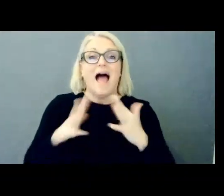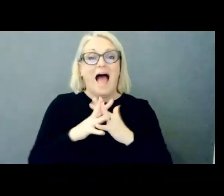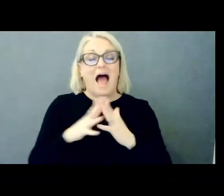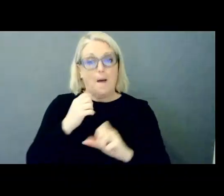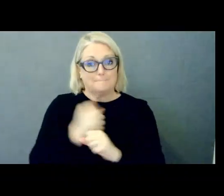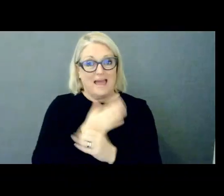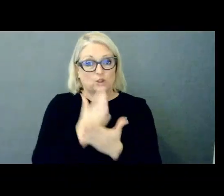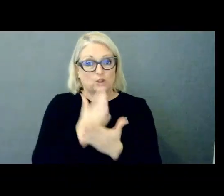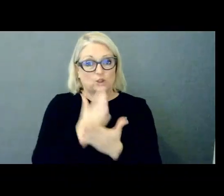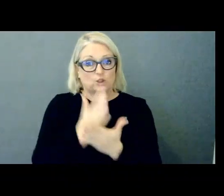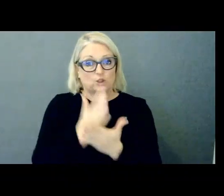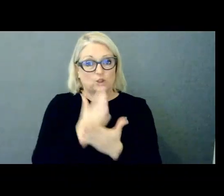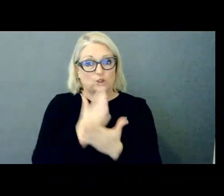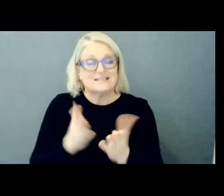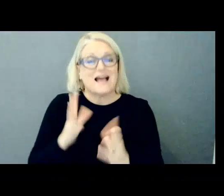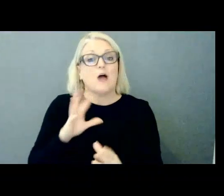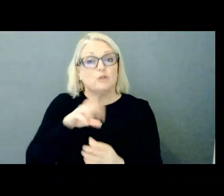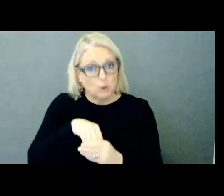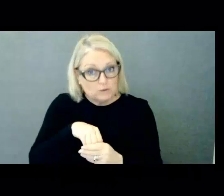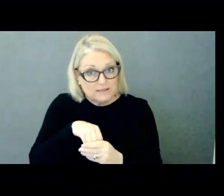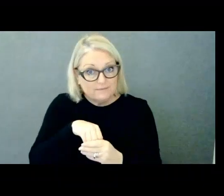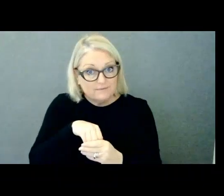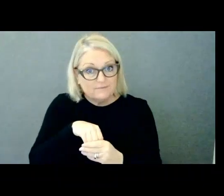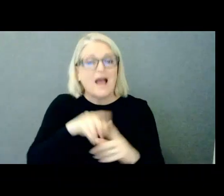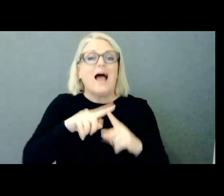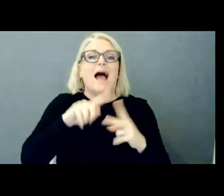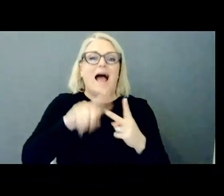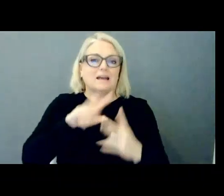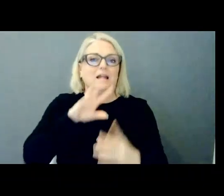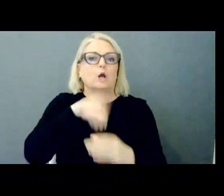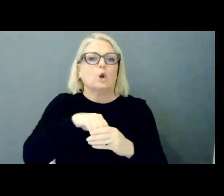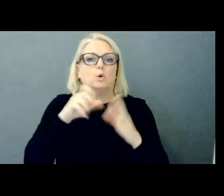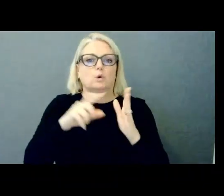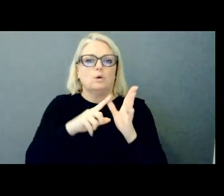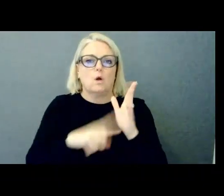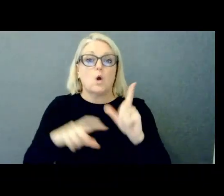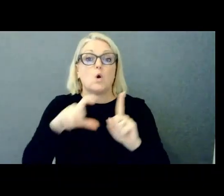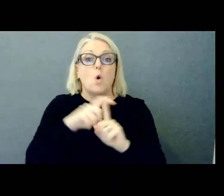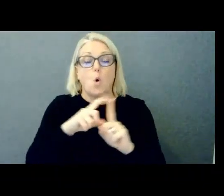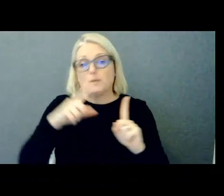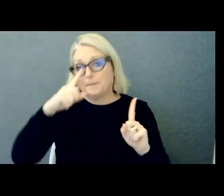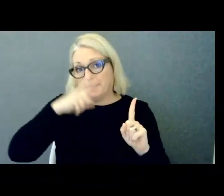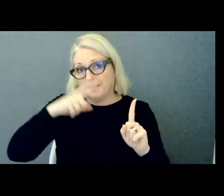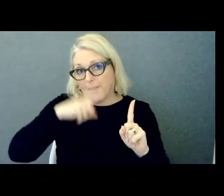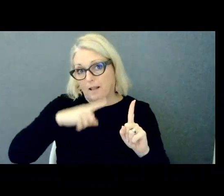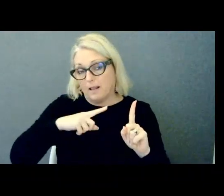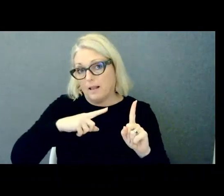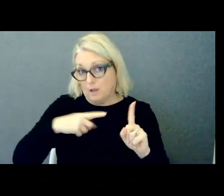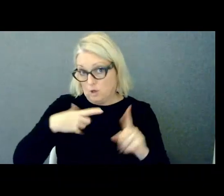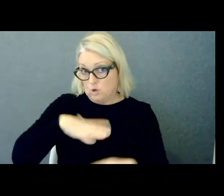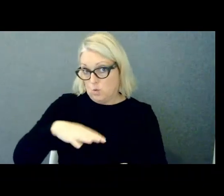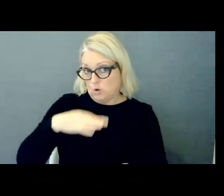and involving people from culturally and linguistically diverse backgrounds. Is there anything further you wanted to add? I just want to say,